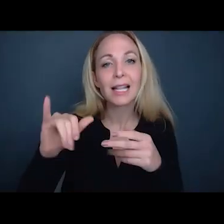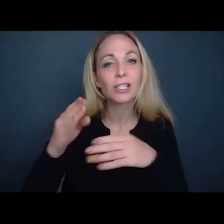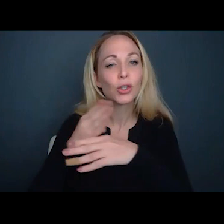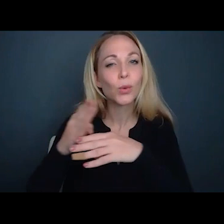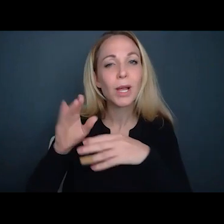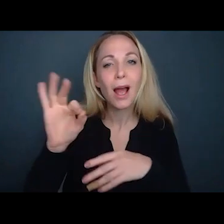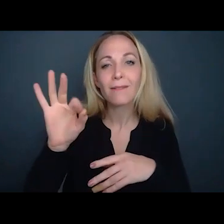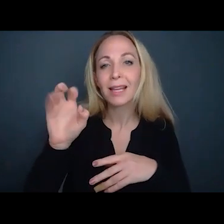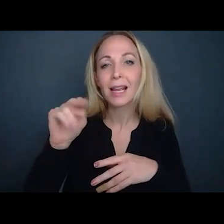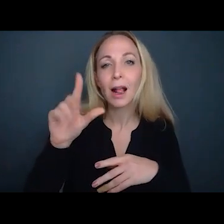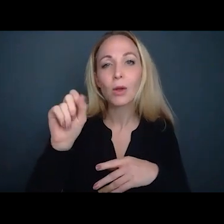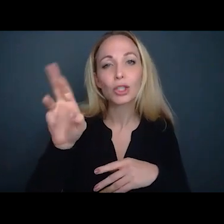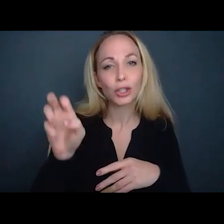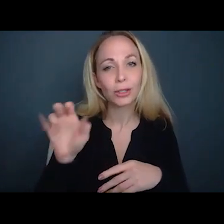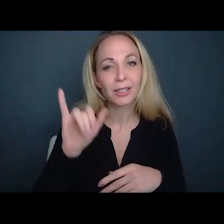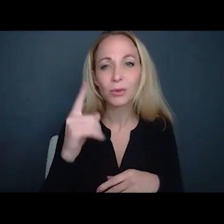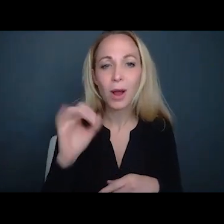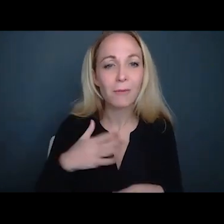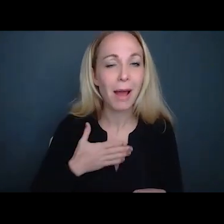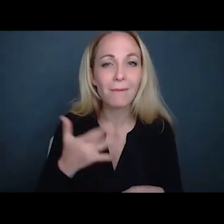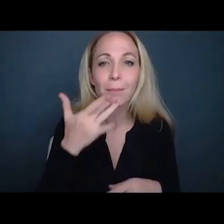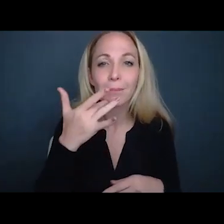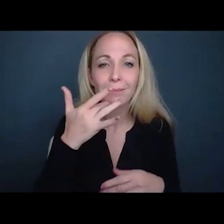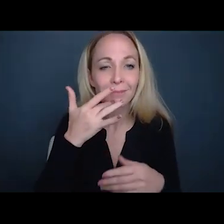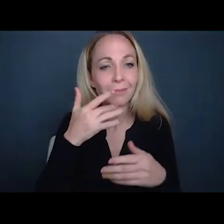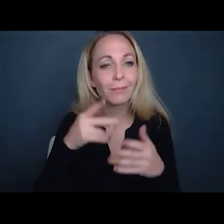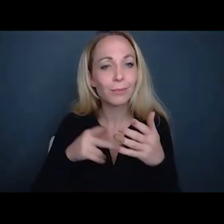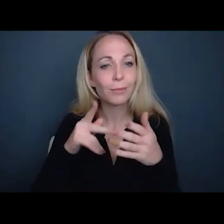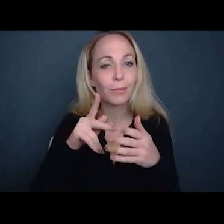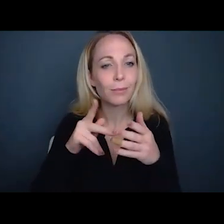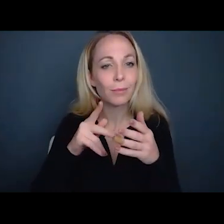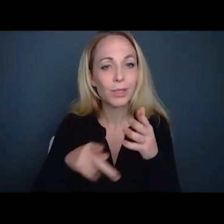This is one of my personal favorite DeafScape principles because it helps me feel safe from the back.